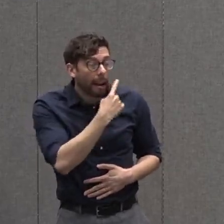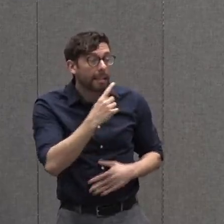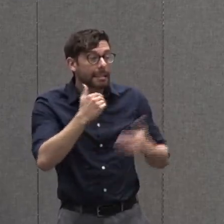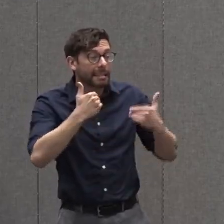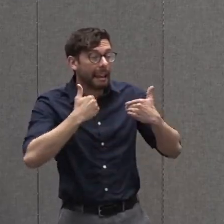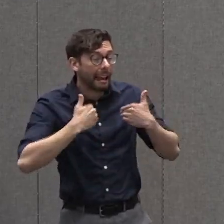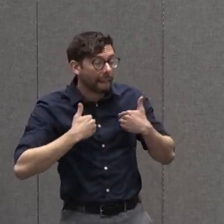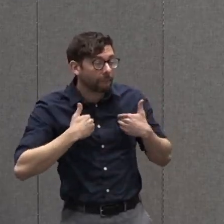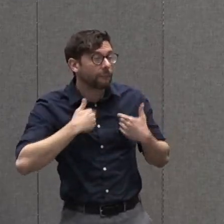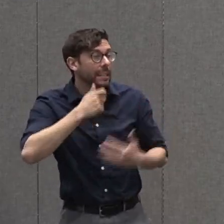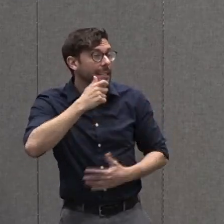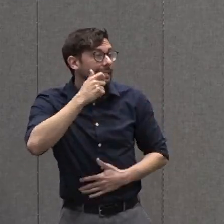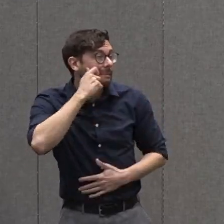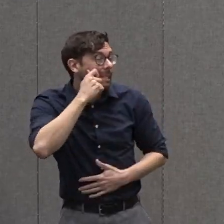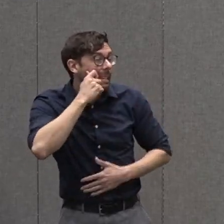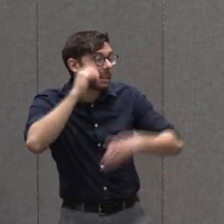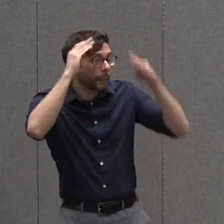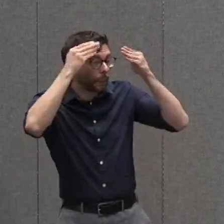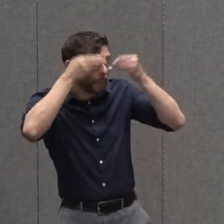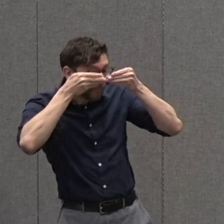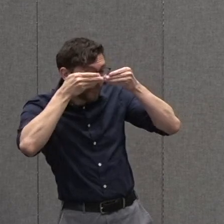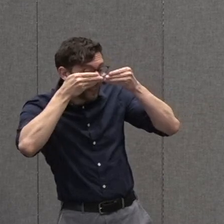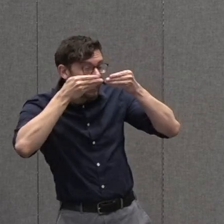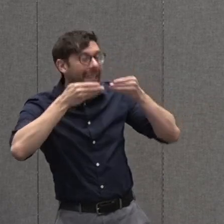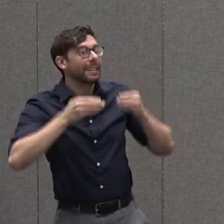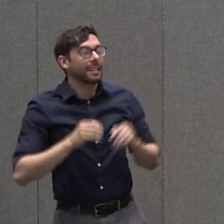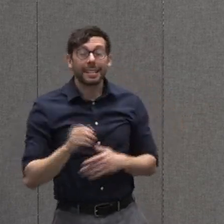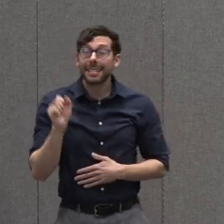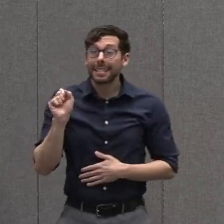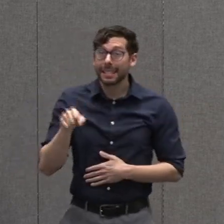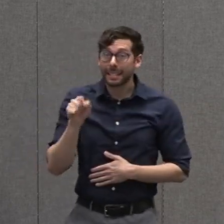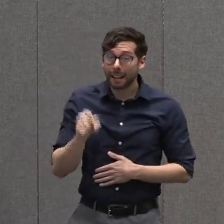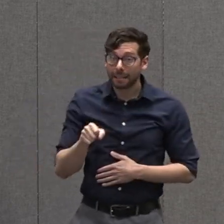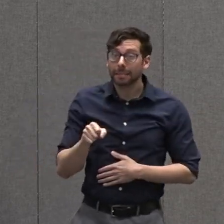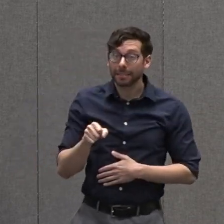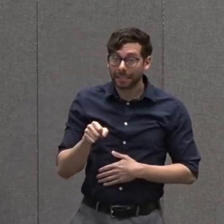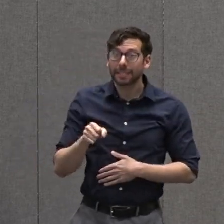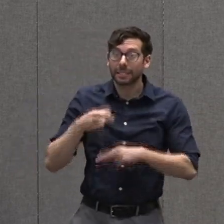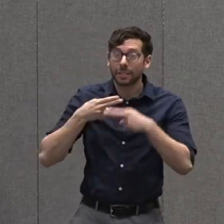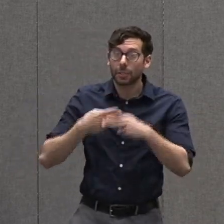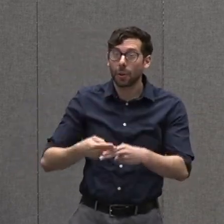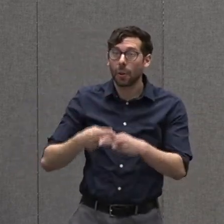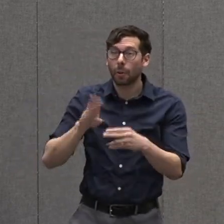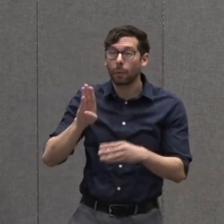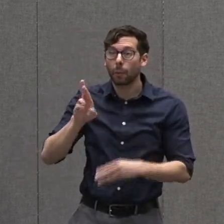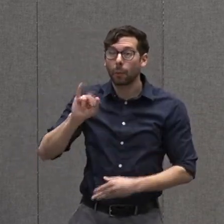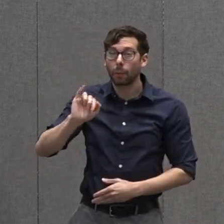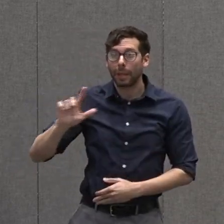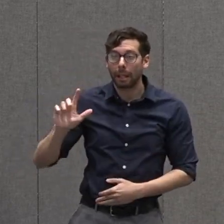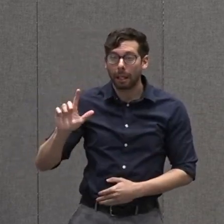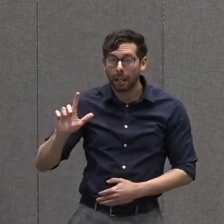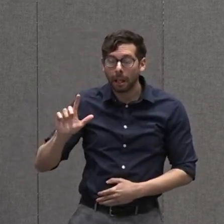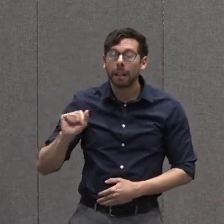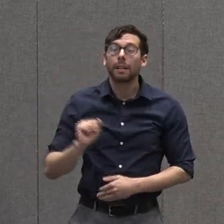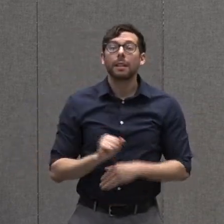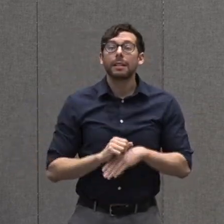Right, there is a scale that covers the eyes. That's called the brille, and when the snake sheds its skin